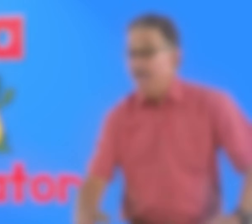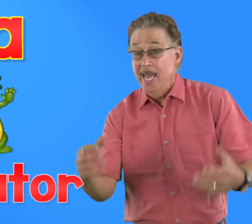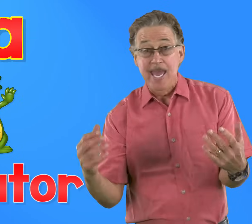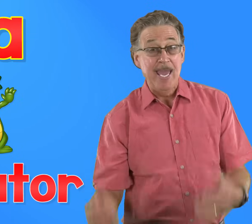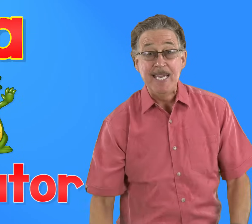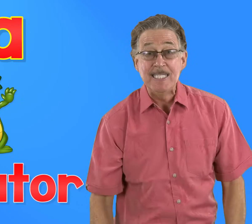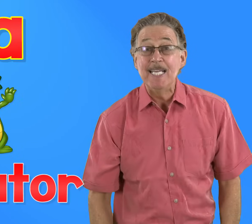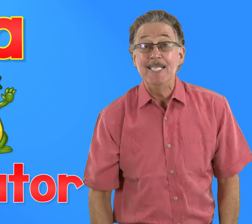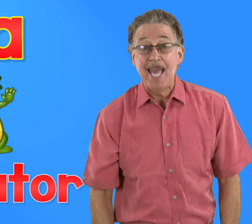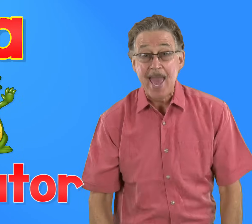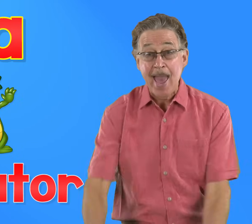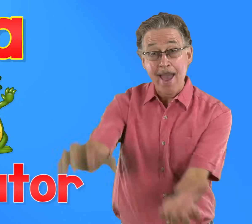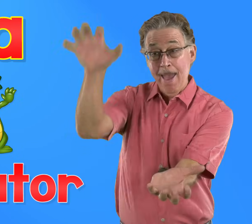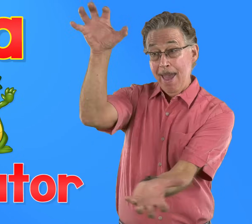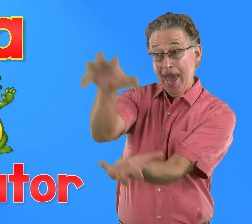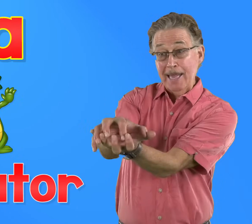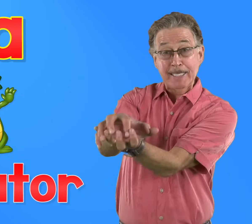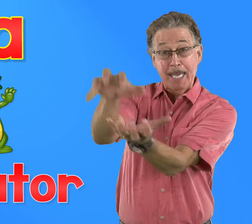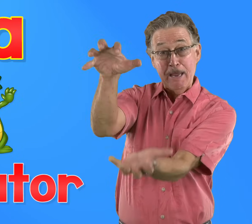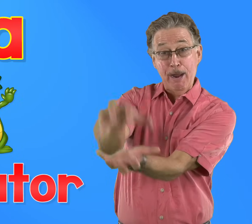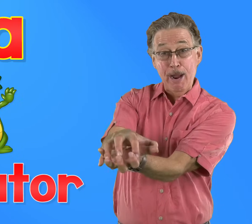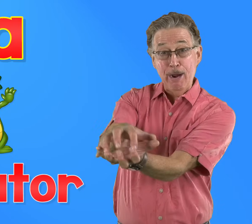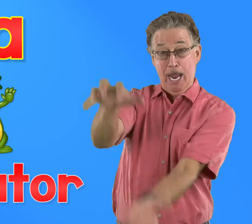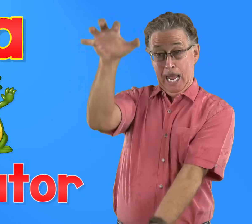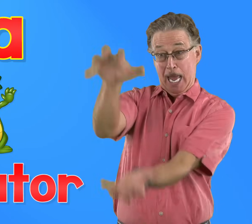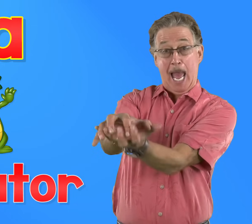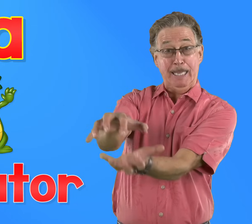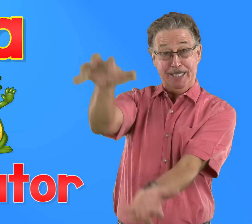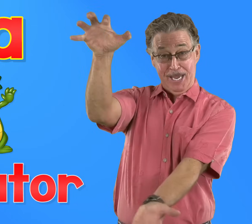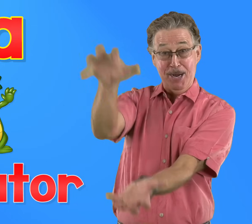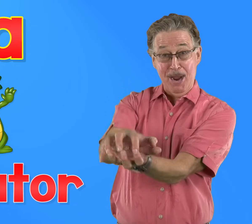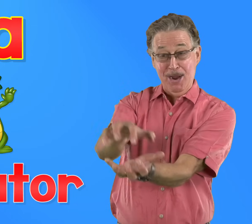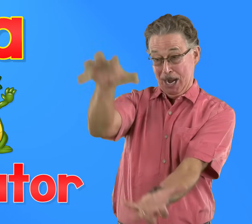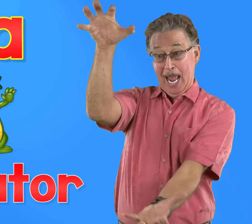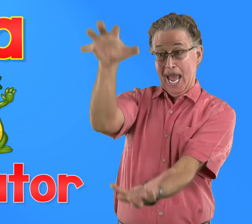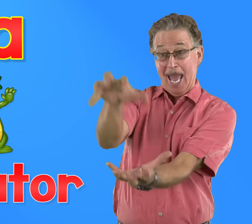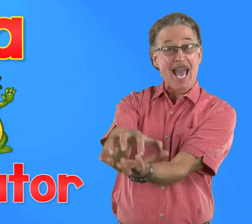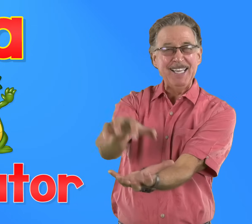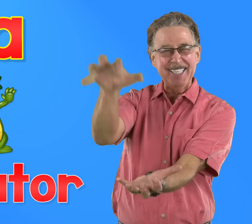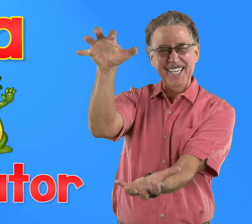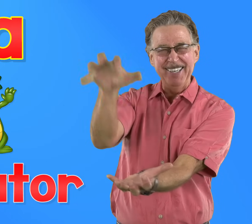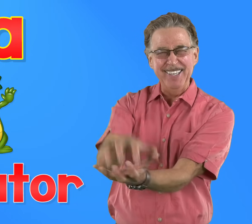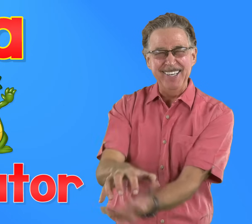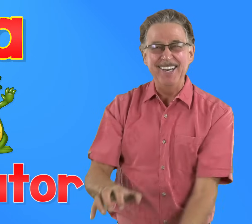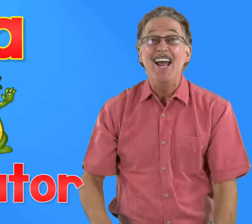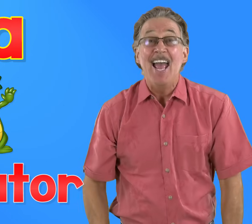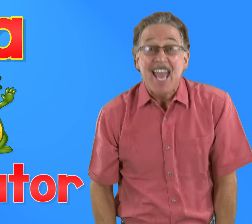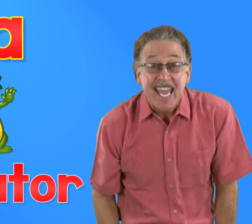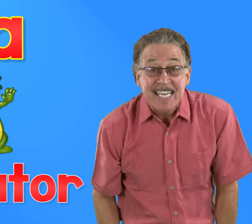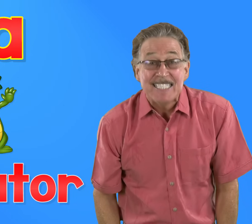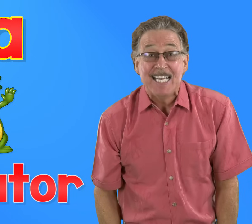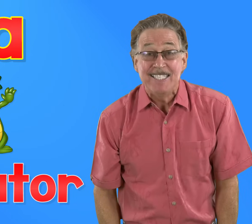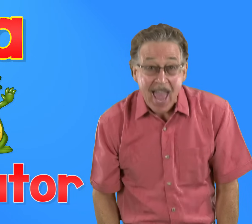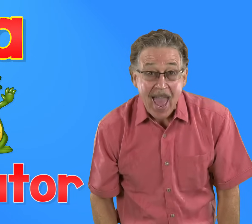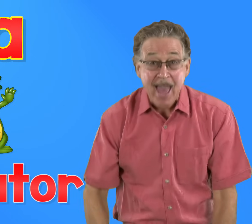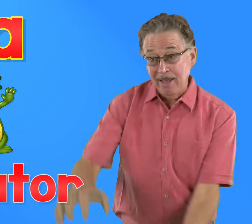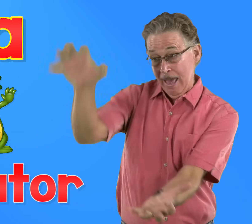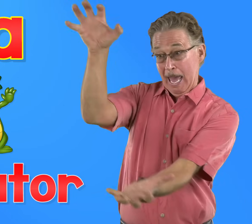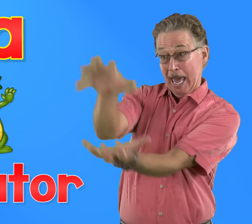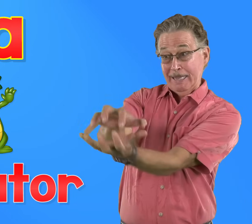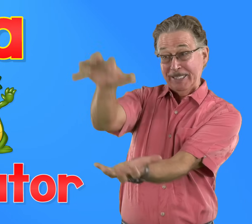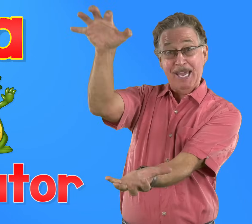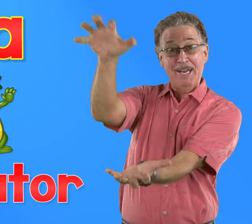A says a alligator, alligator, alligator